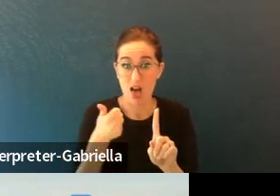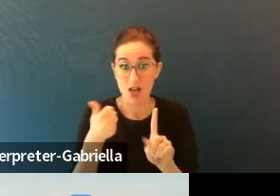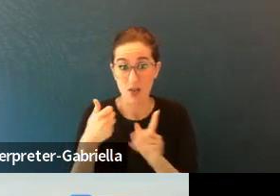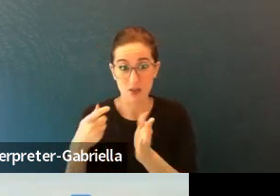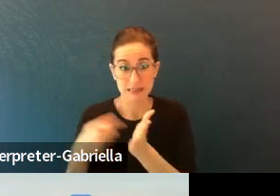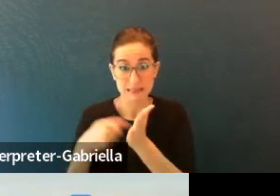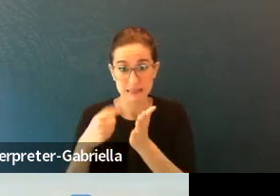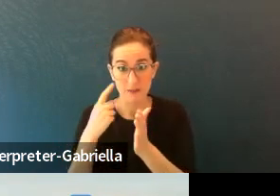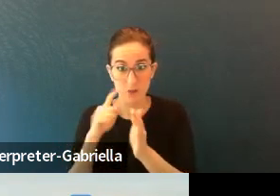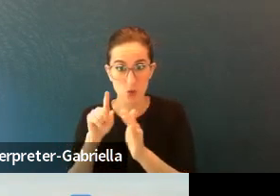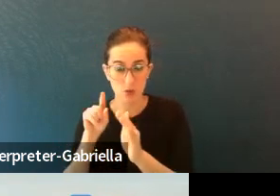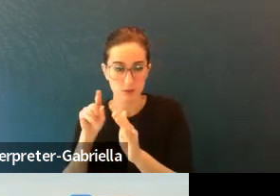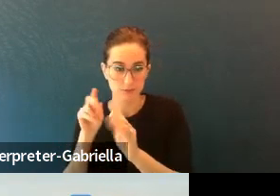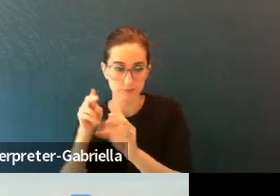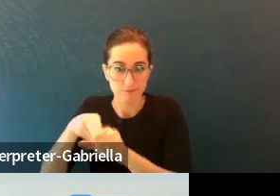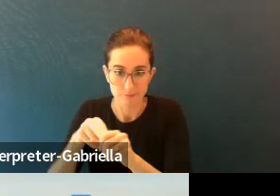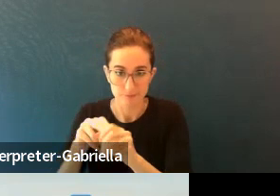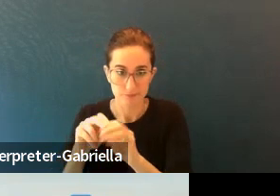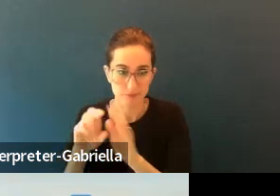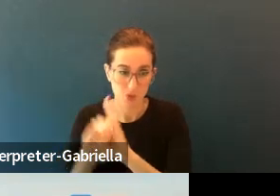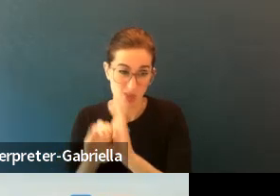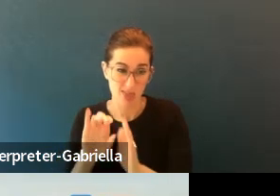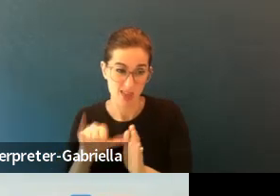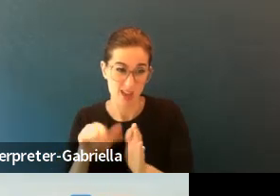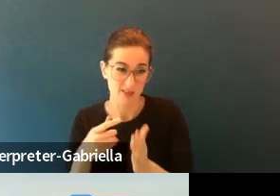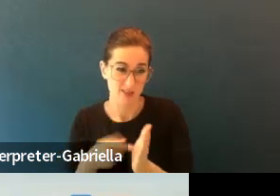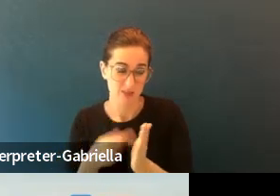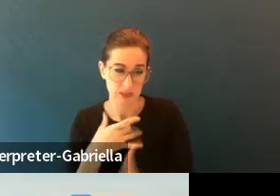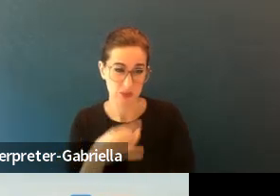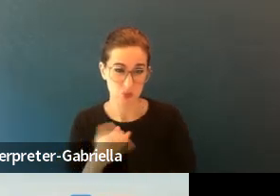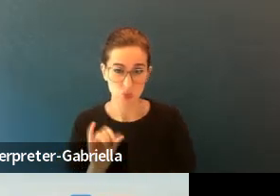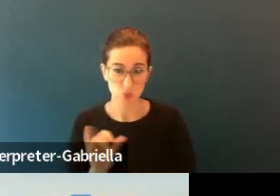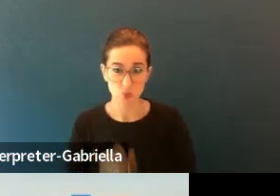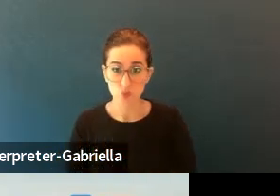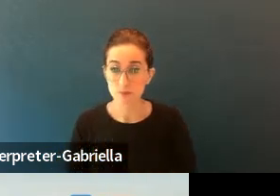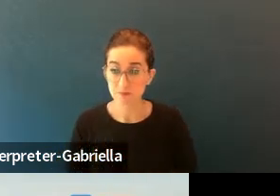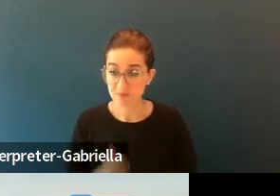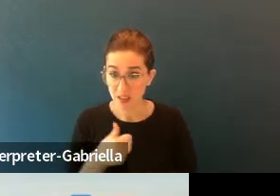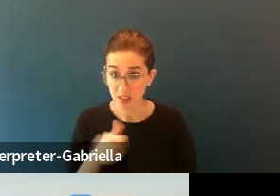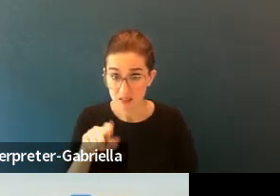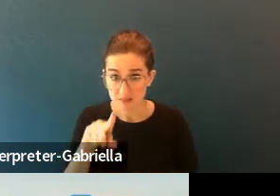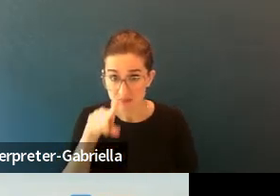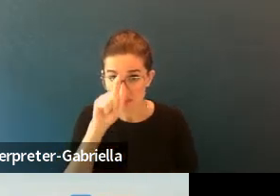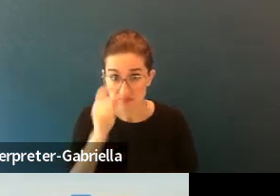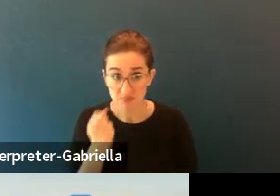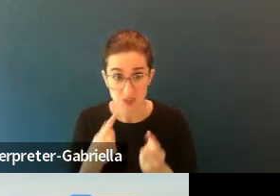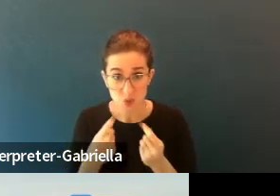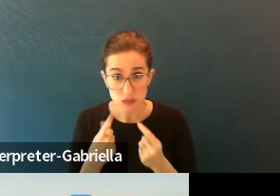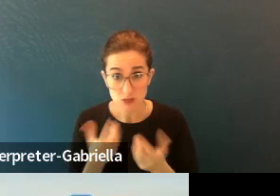Sometimes as you go into someone to get any questions about that, Susan has her hand up.